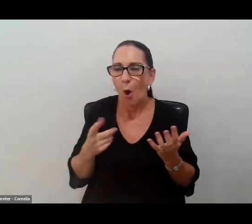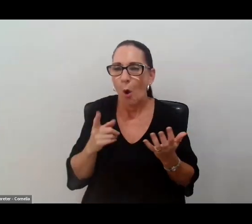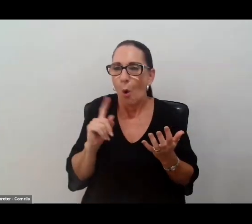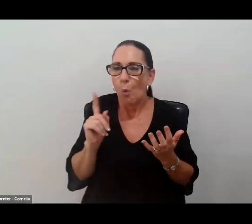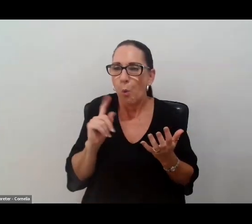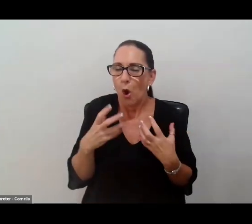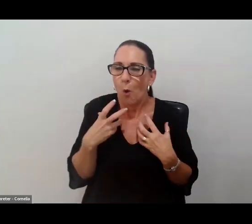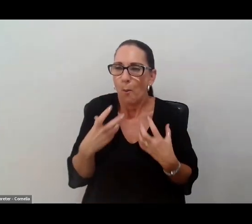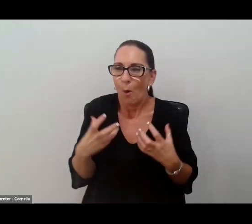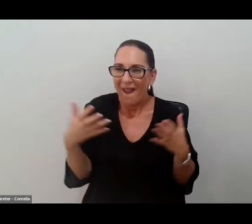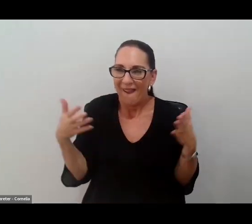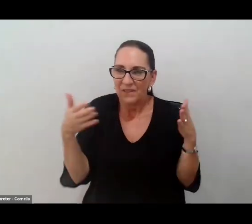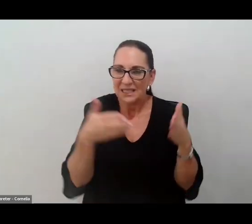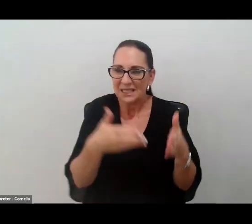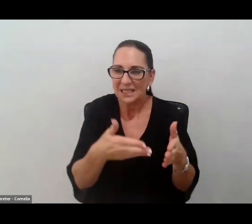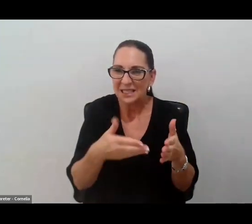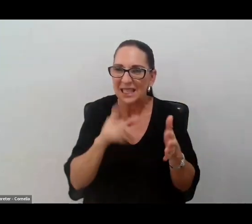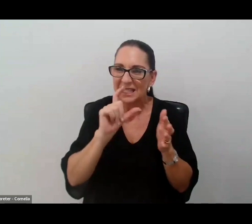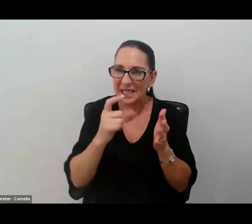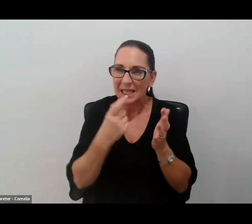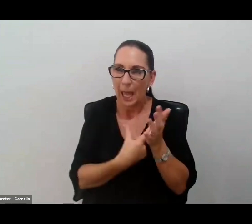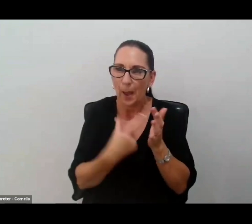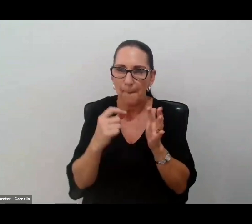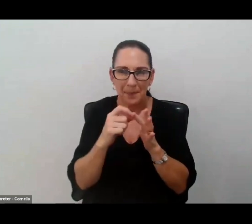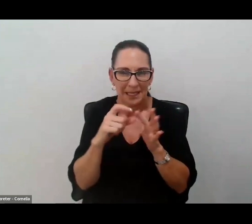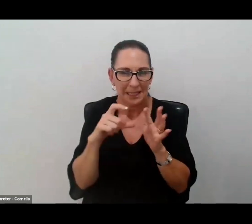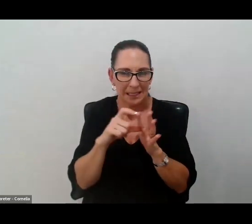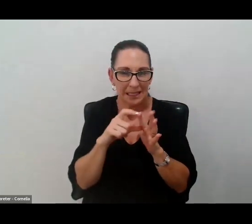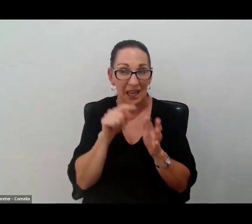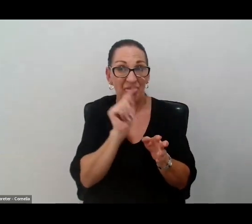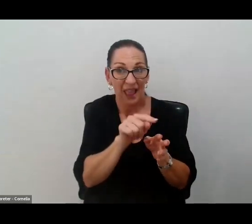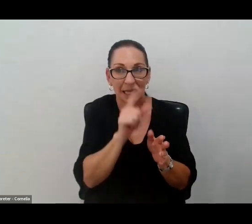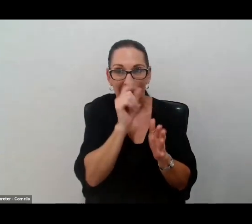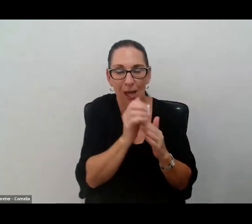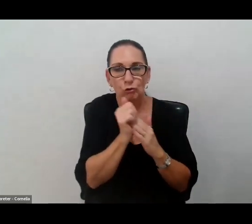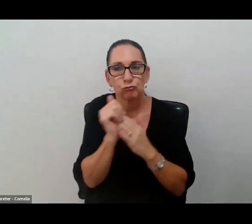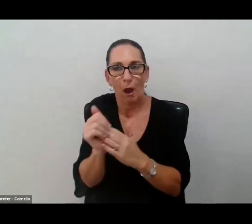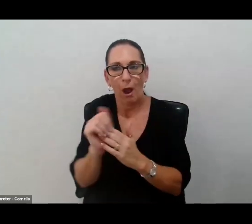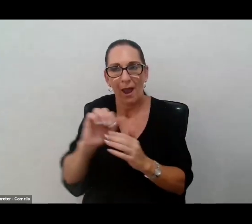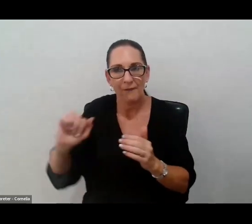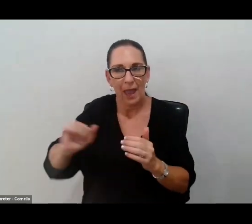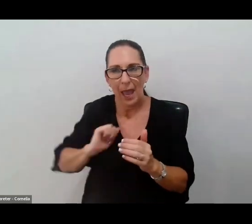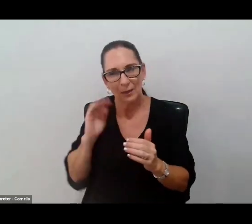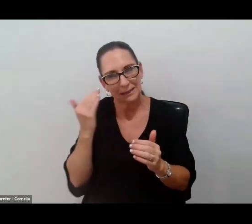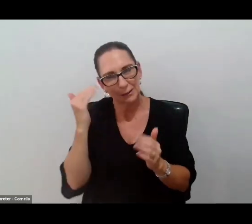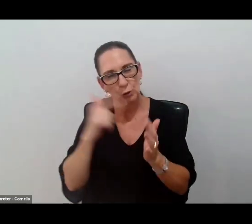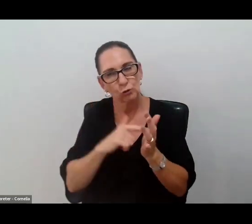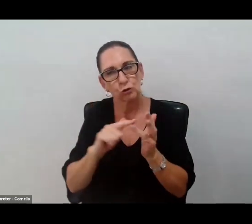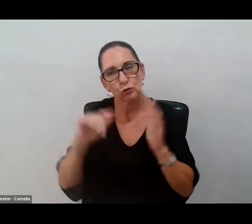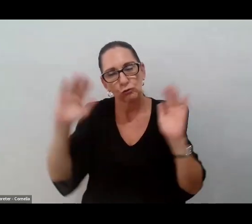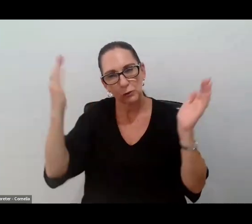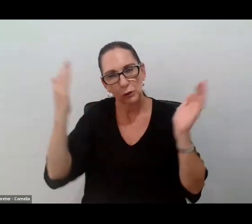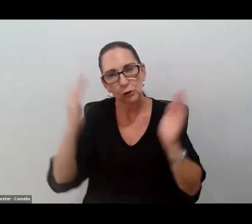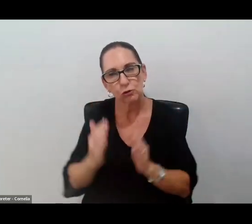put on the CRPD as the instrument that drives our efforts to reduce restrictive practices.